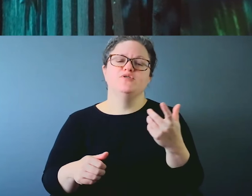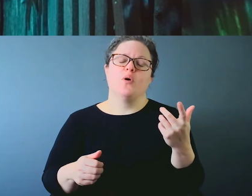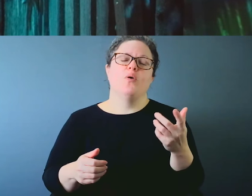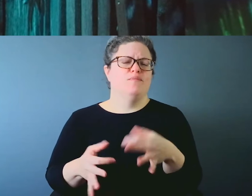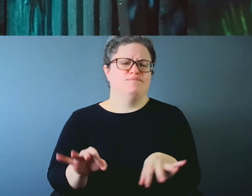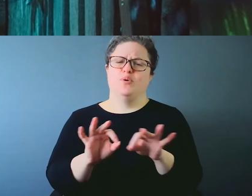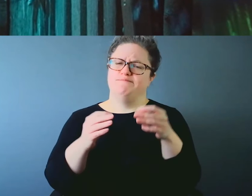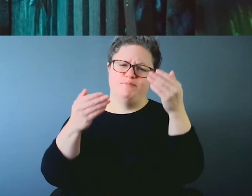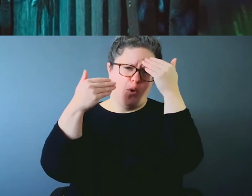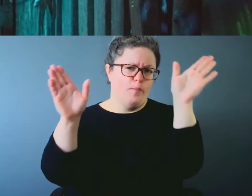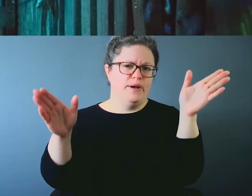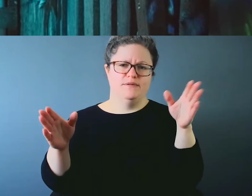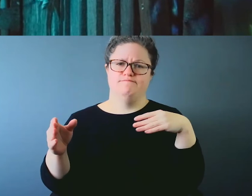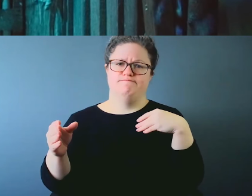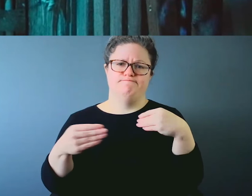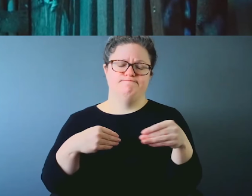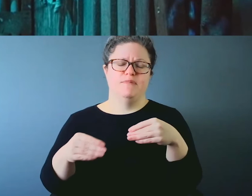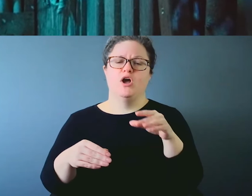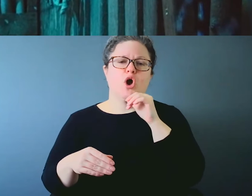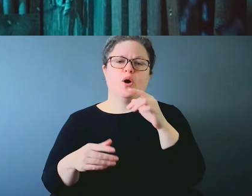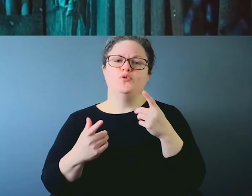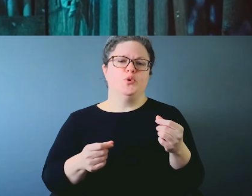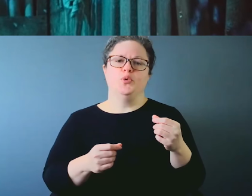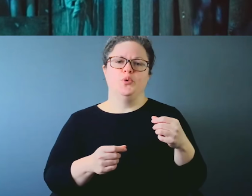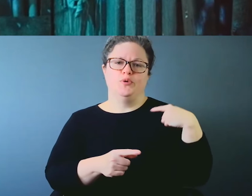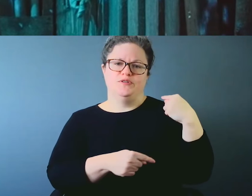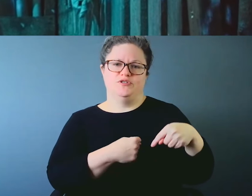remaining open to maybe not doing things as you normally do them.